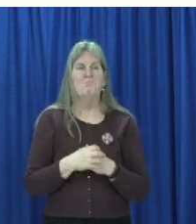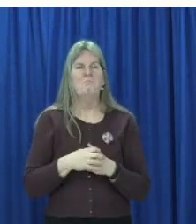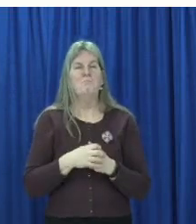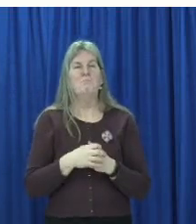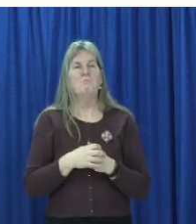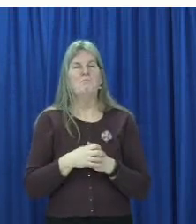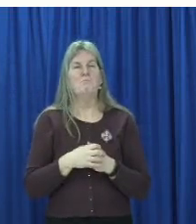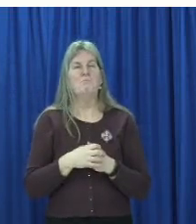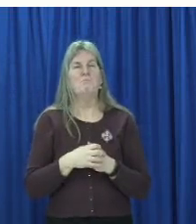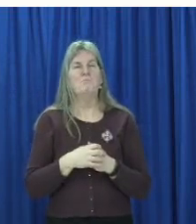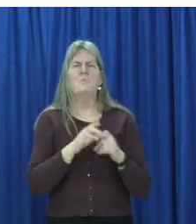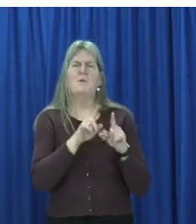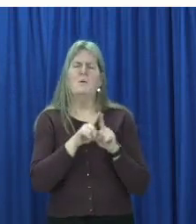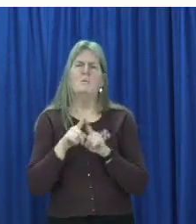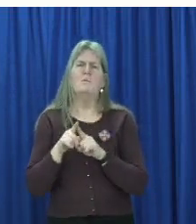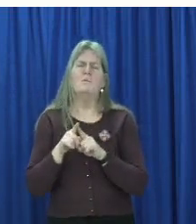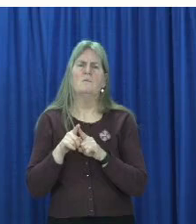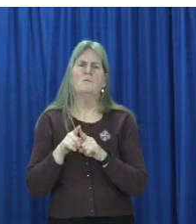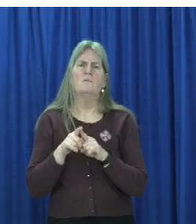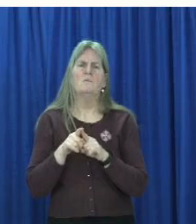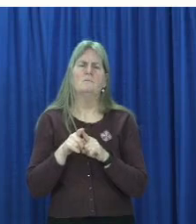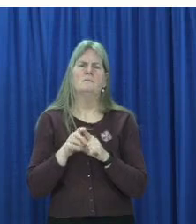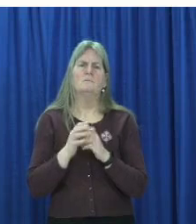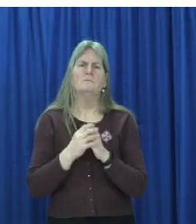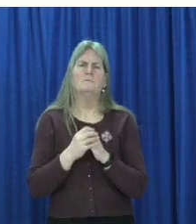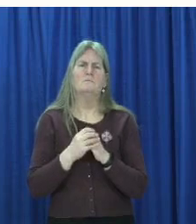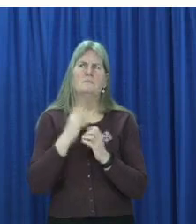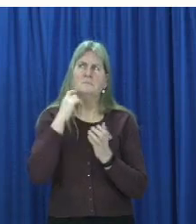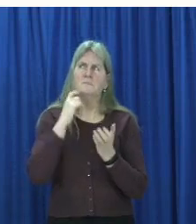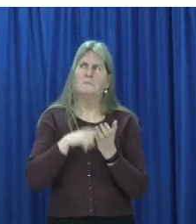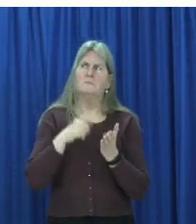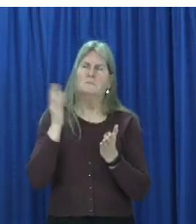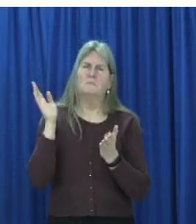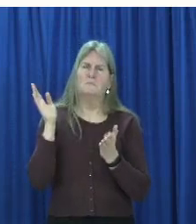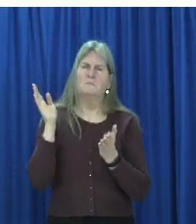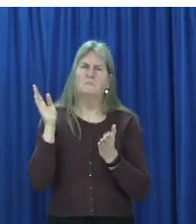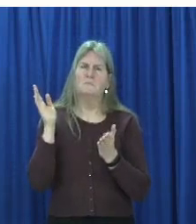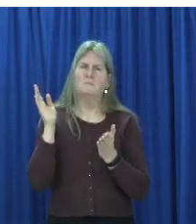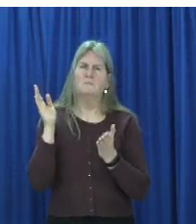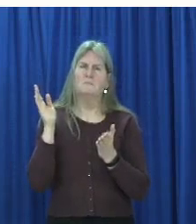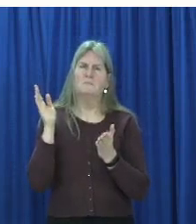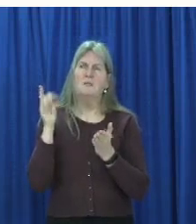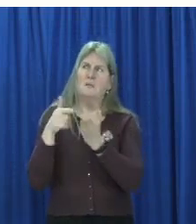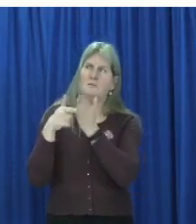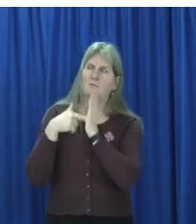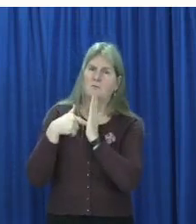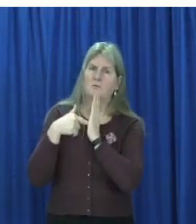We also see that this is an indicator that we're working on still,